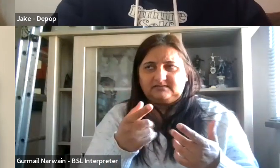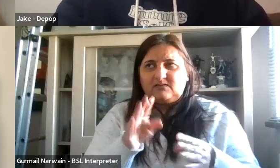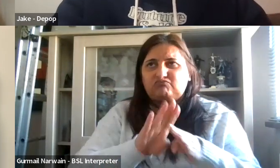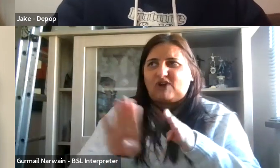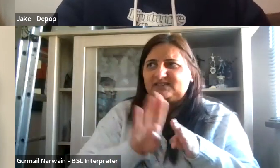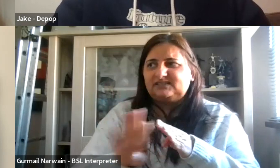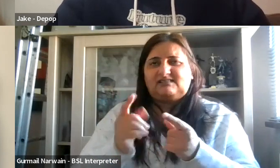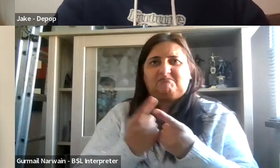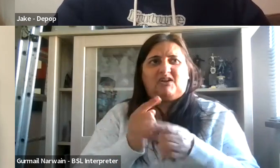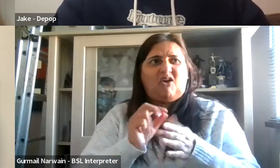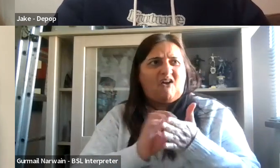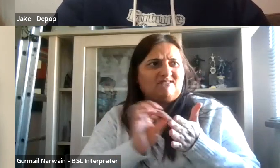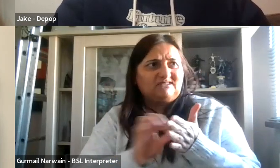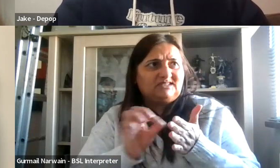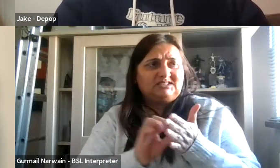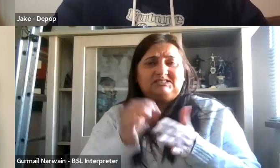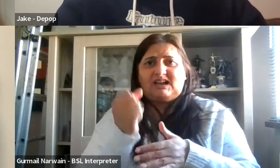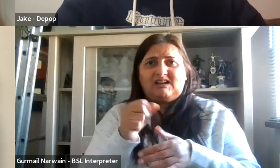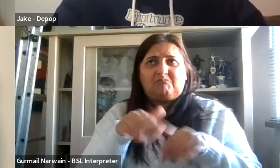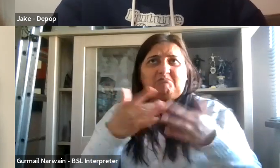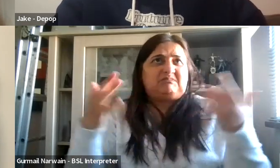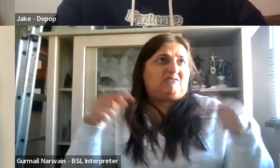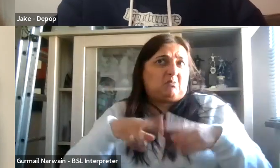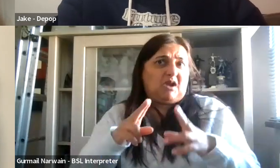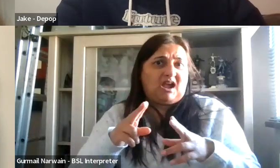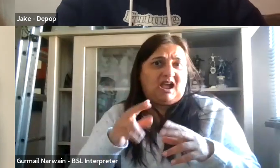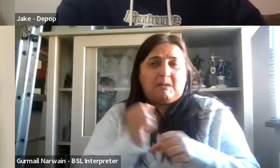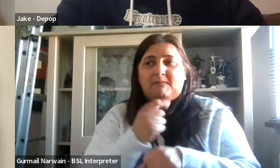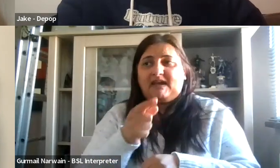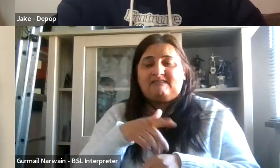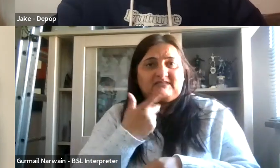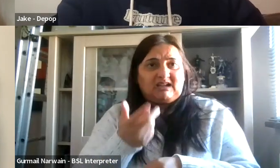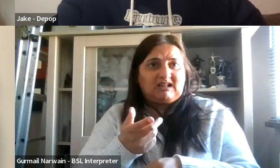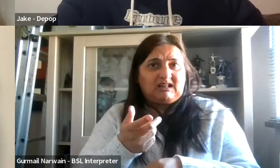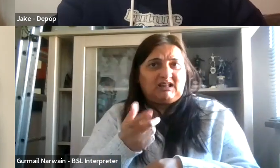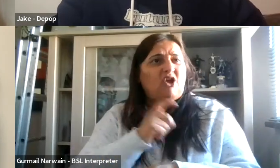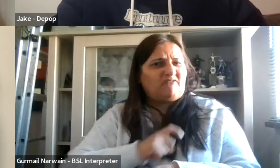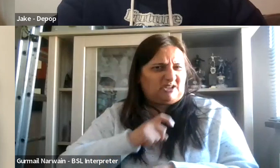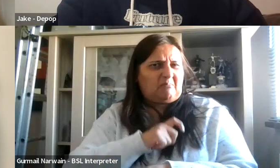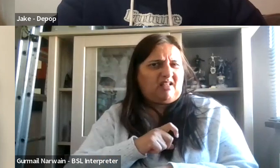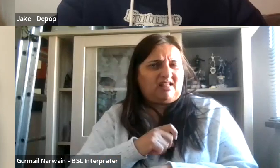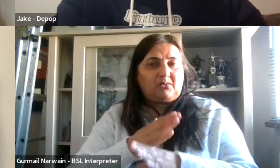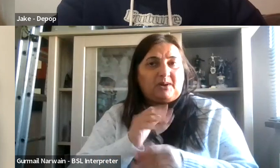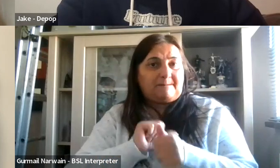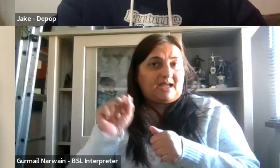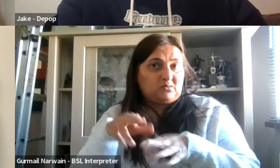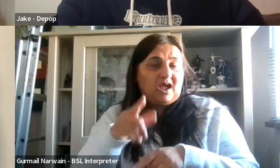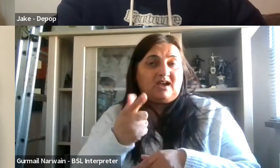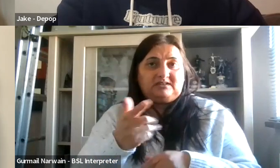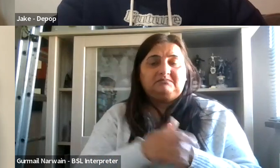That practical things in the office, you know. Lots of ways to make people feel as you say, feel comfortable and work at their best. With this, do you have practical things in the office to make people